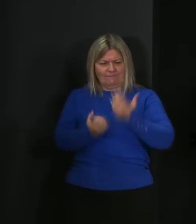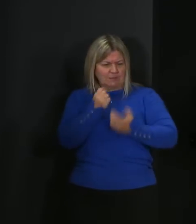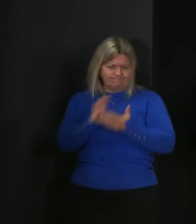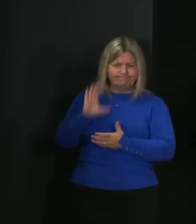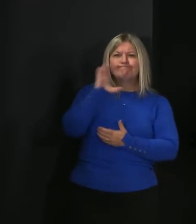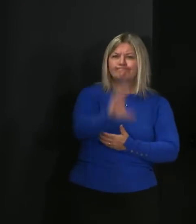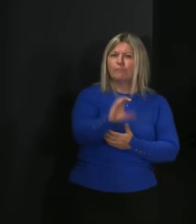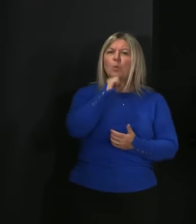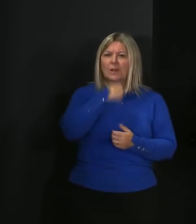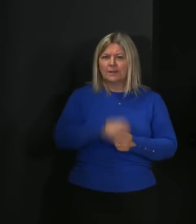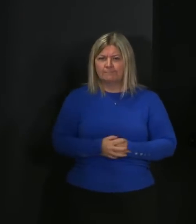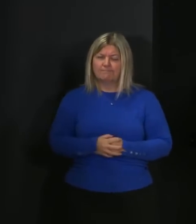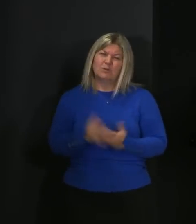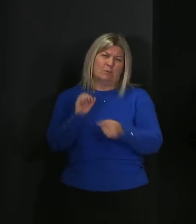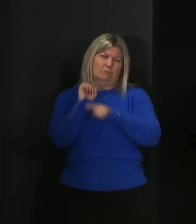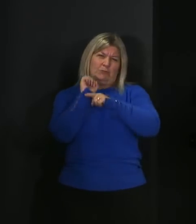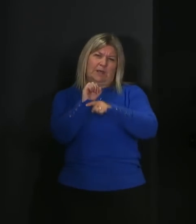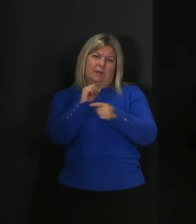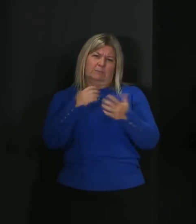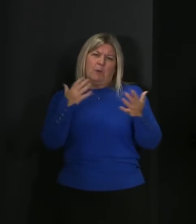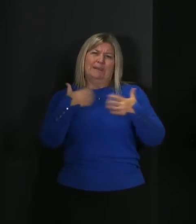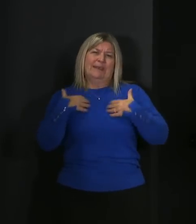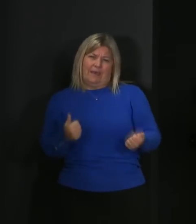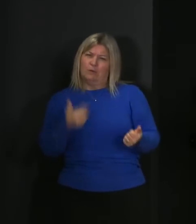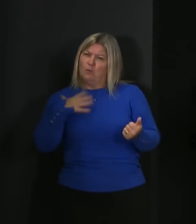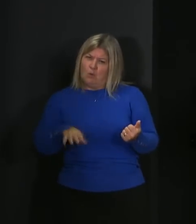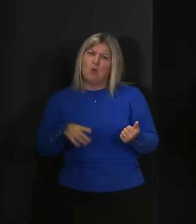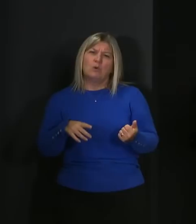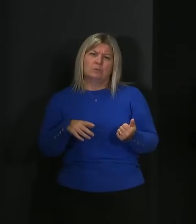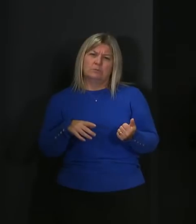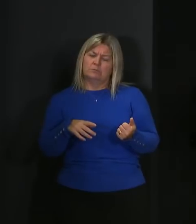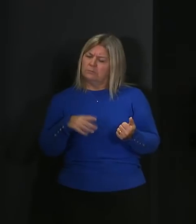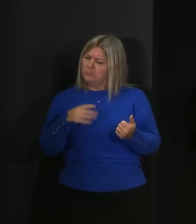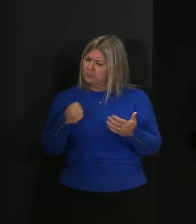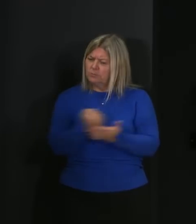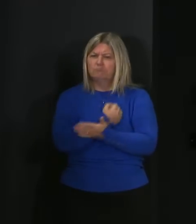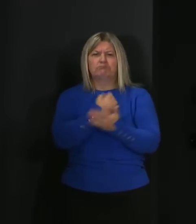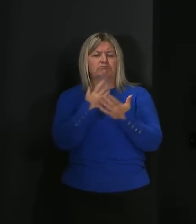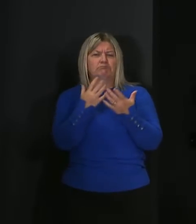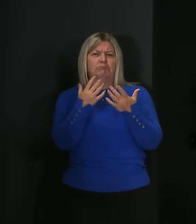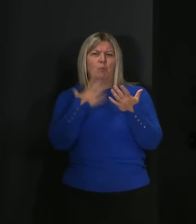and to protect public health. We want to do everything we can to support people